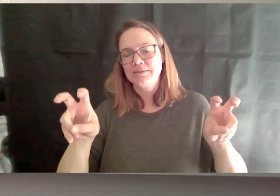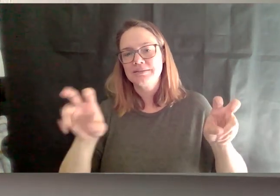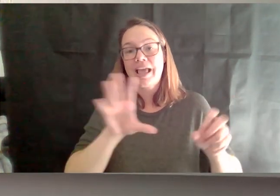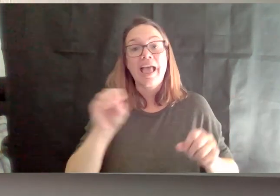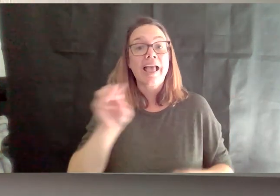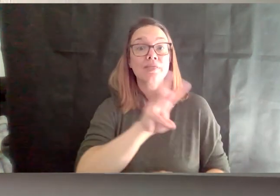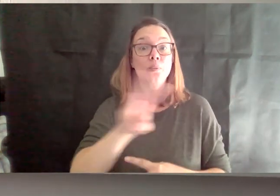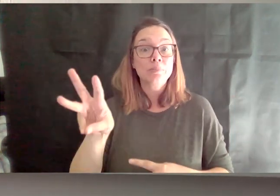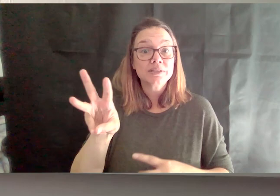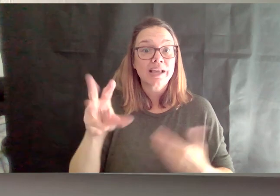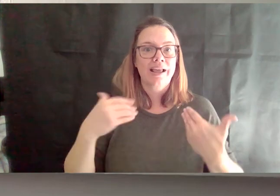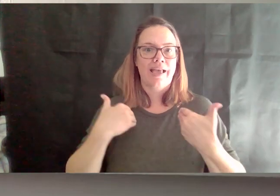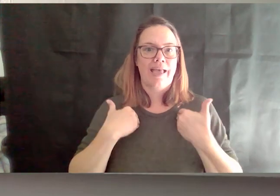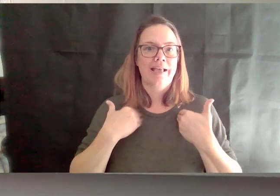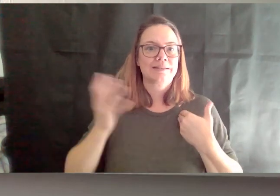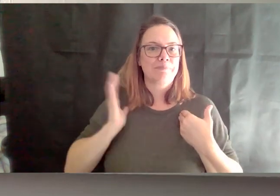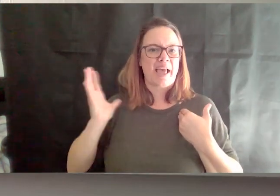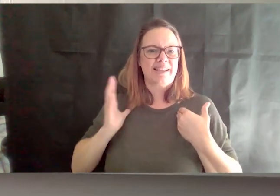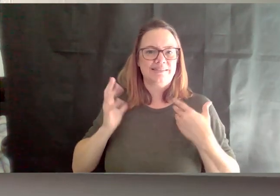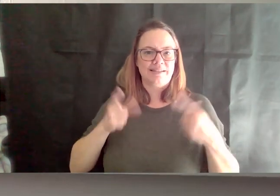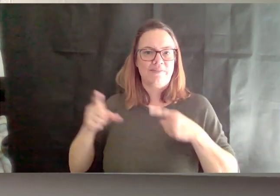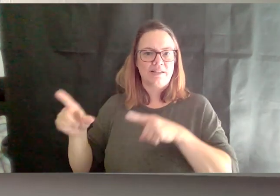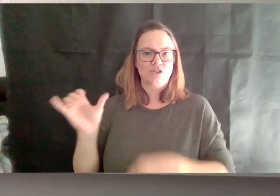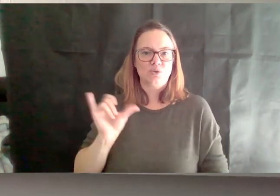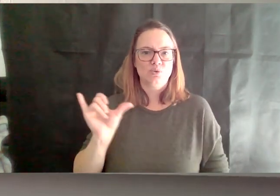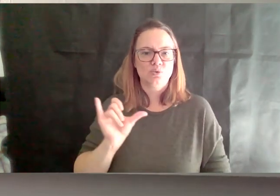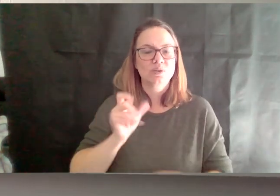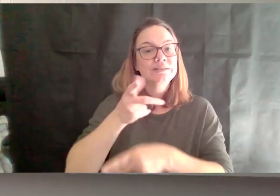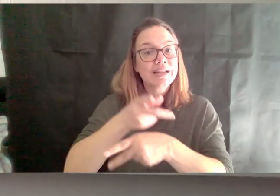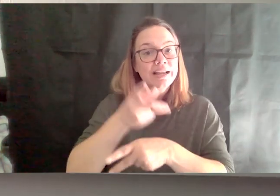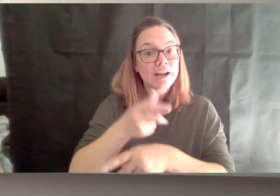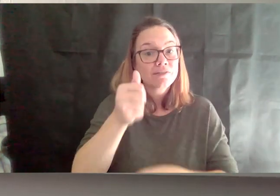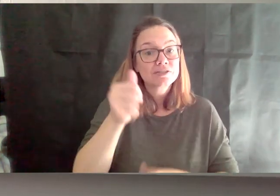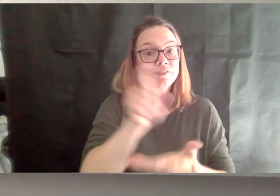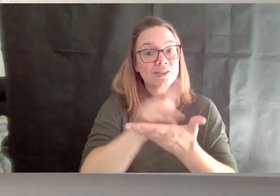And with that, we'll say take care of yourselves this week, and we'll see you next time.